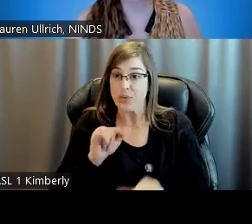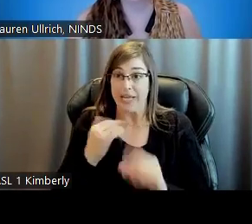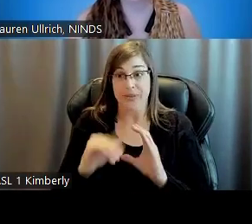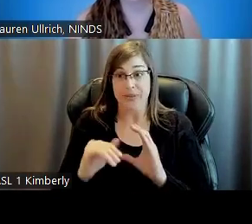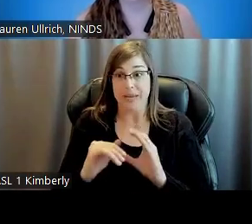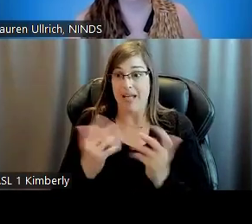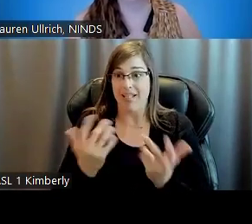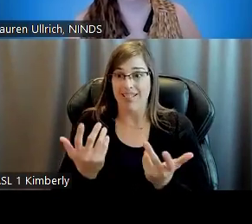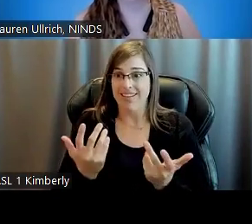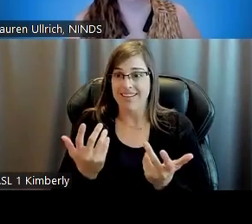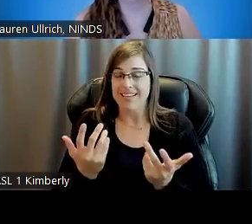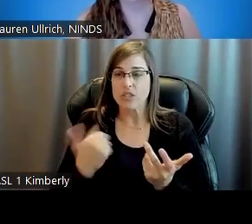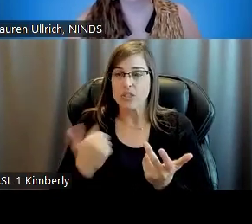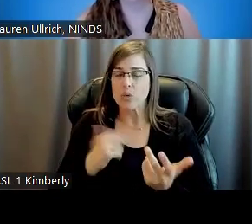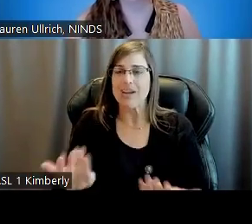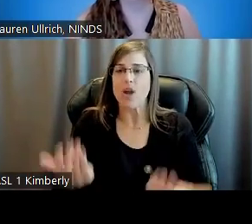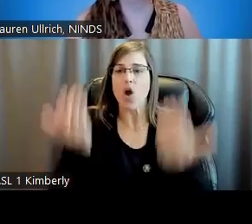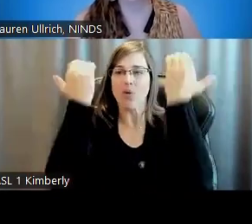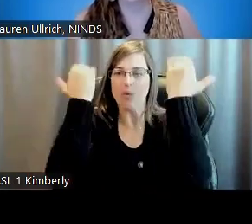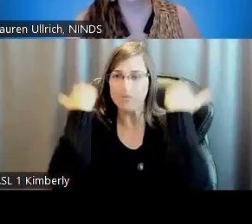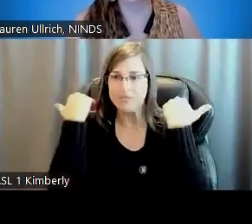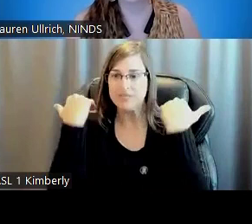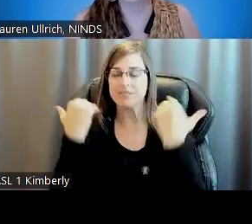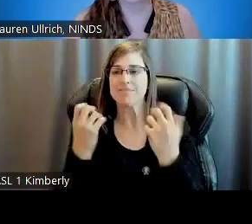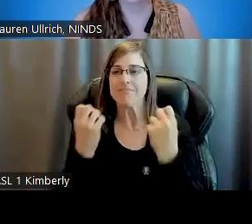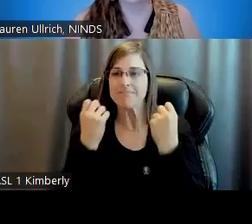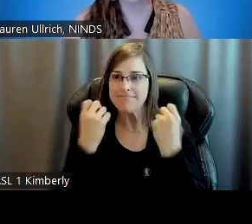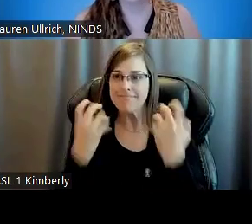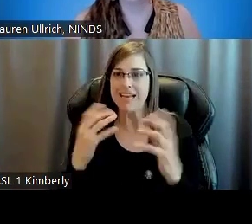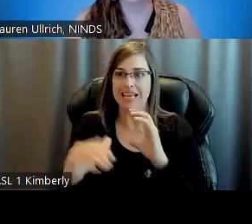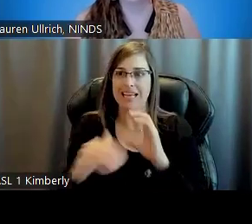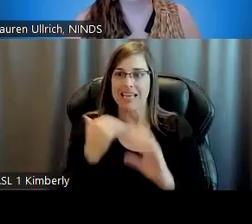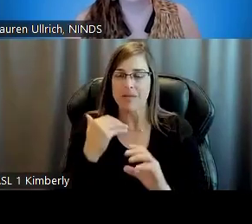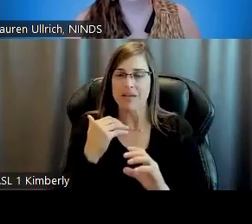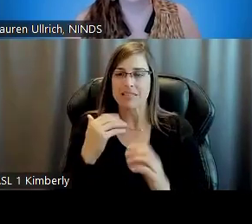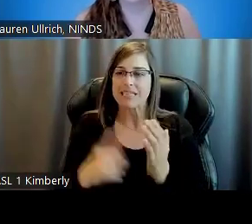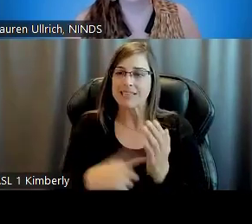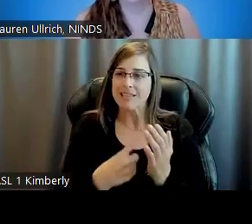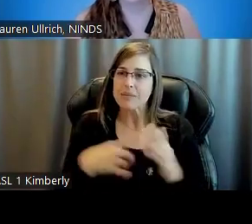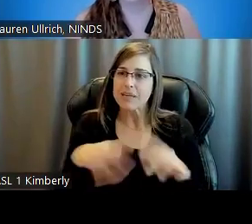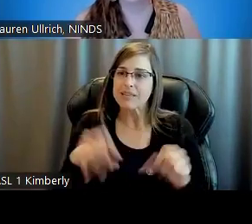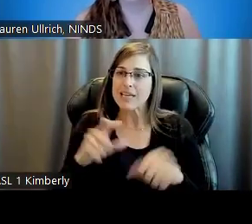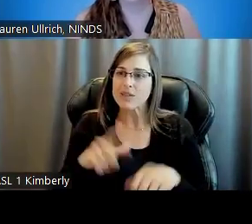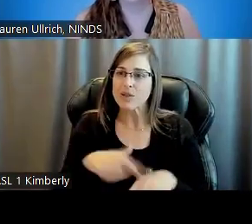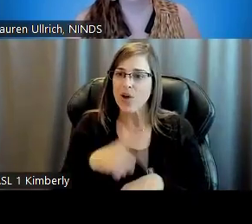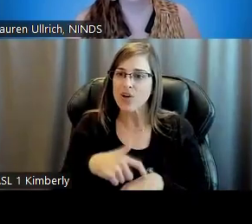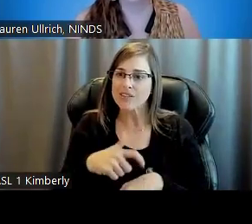So we get a tremendous volume of e-mails, and sometimes it takes a while to get through them.